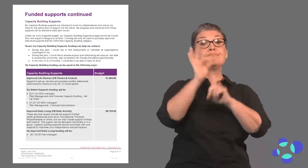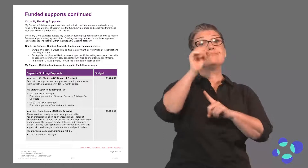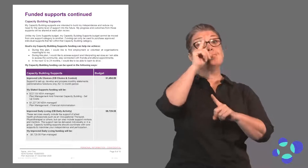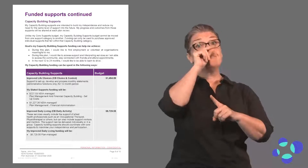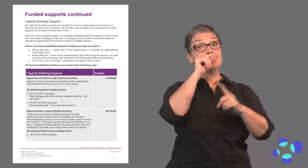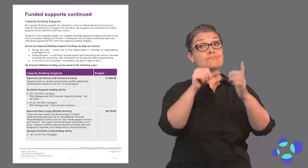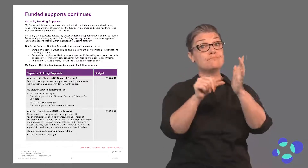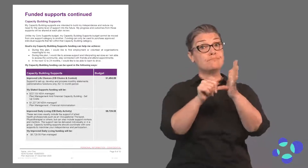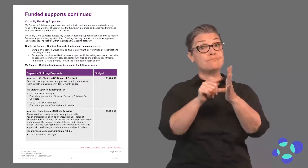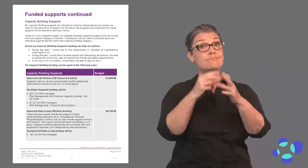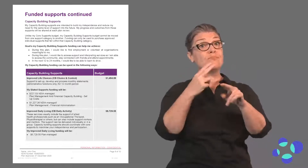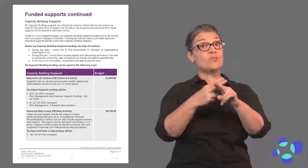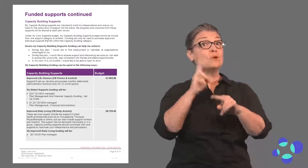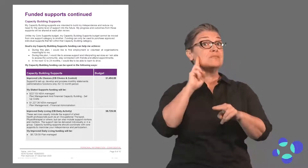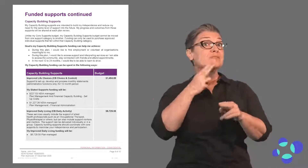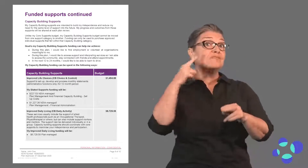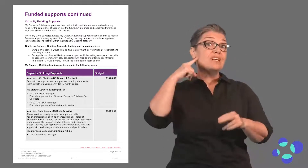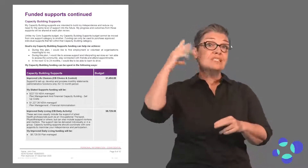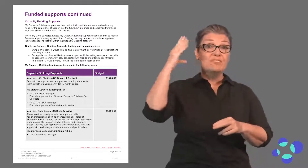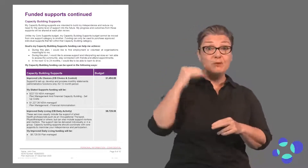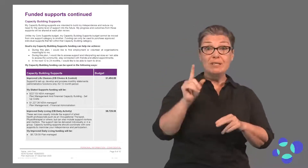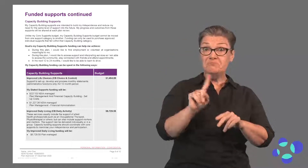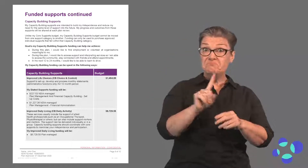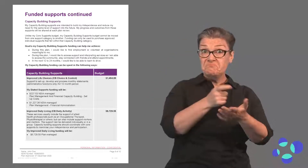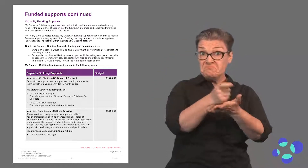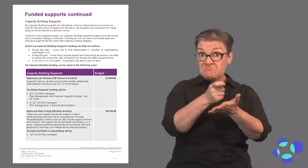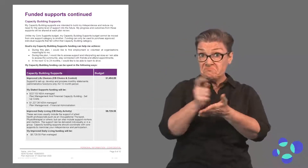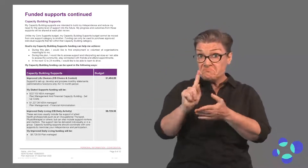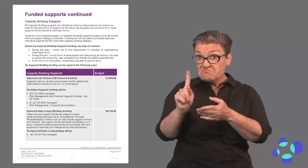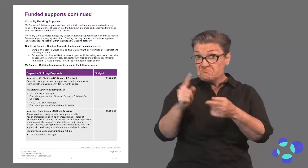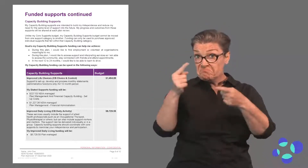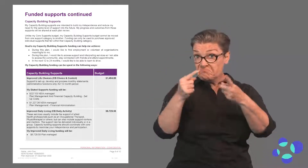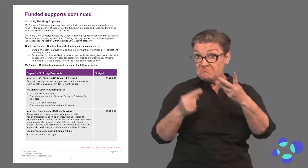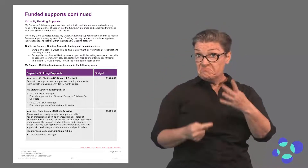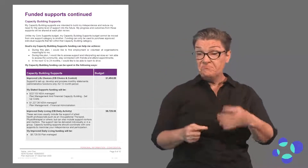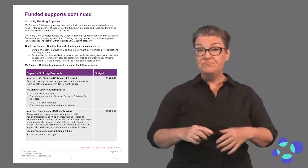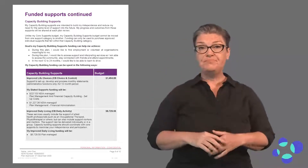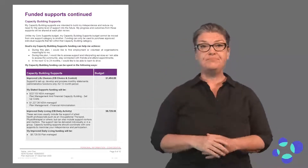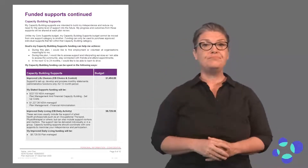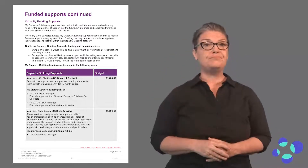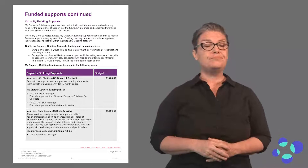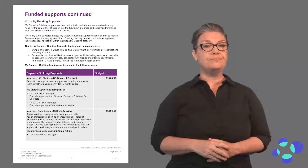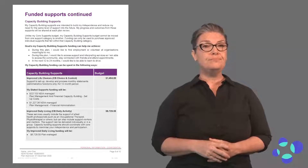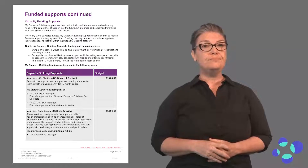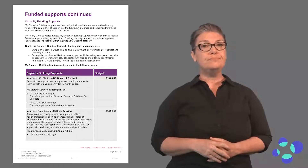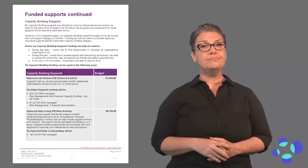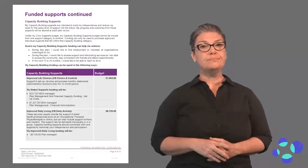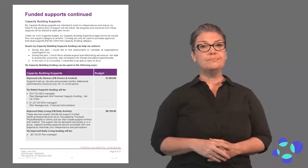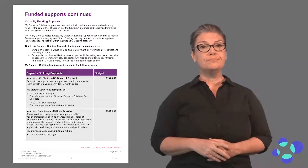For example, Capacity Building funding for Deaf and hard of hearing people can purchase